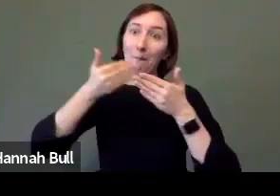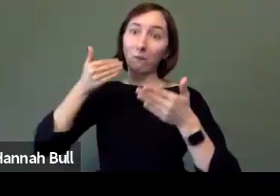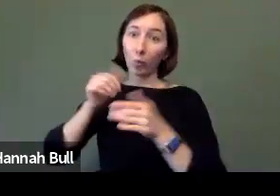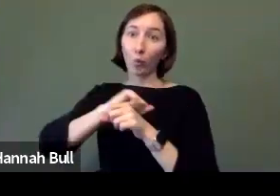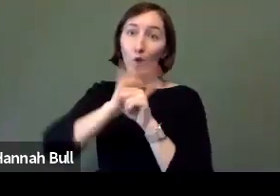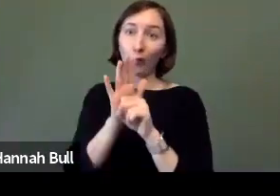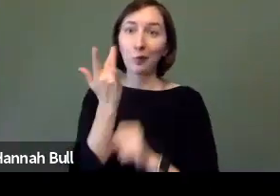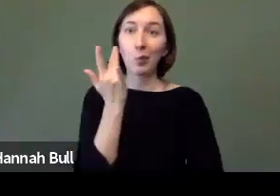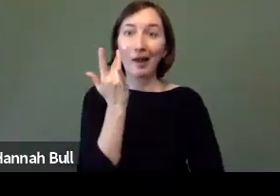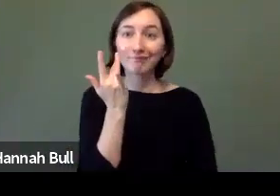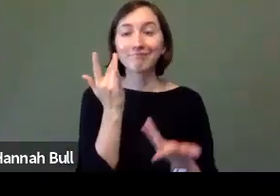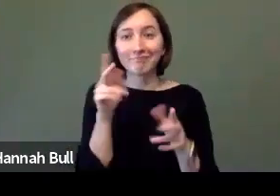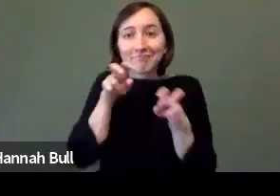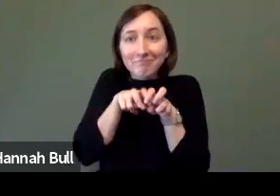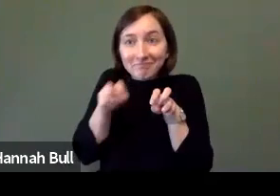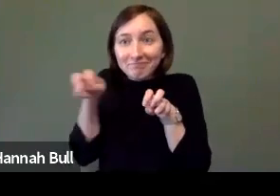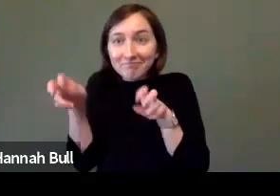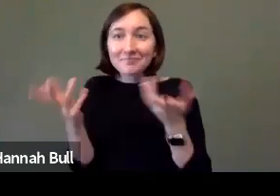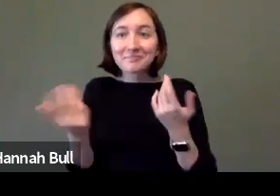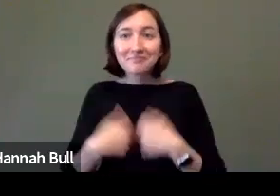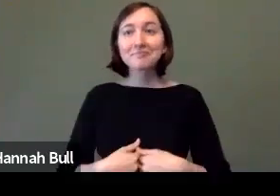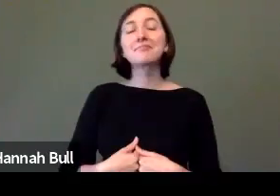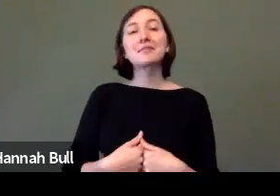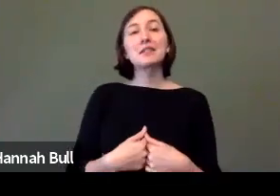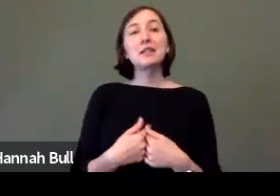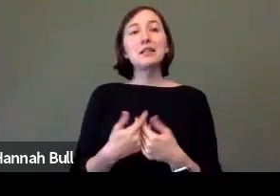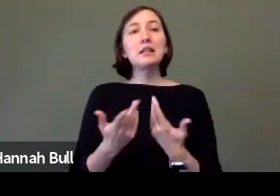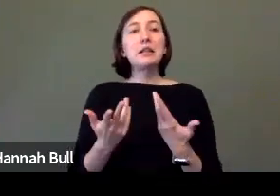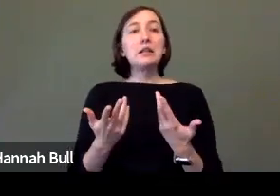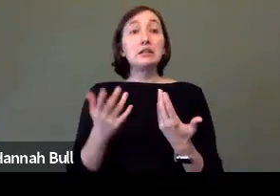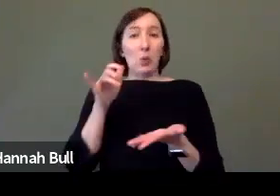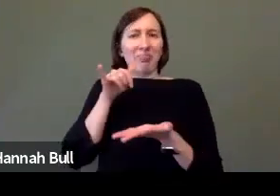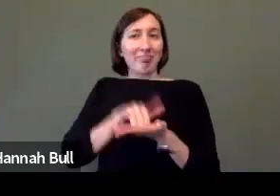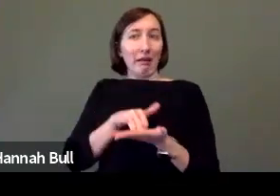So that's Tools for Life and we're going to introduce you